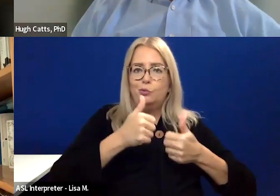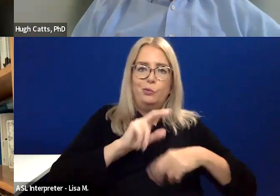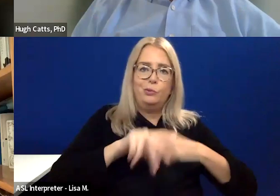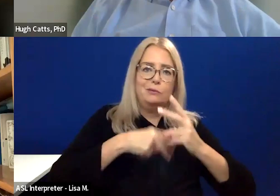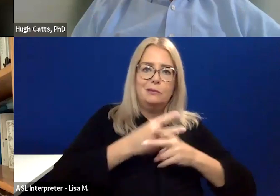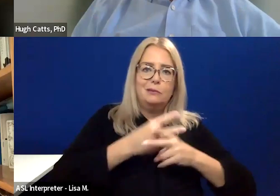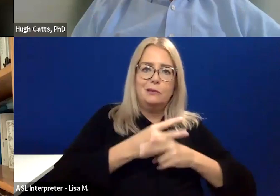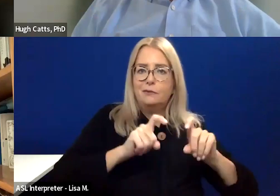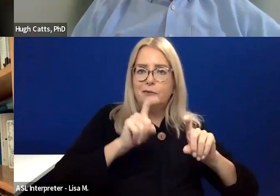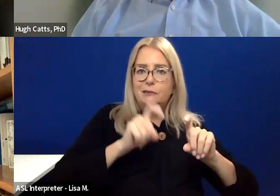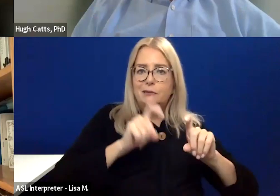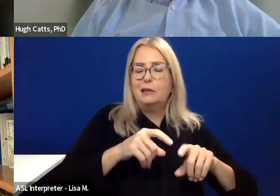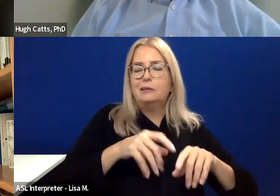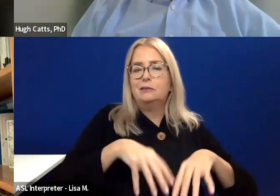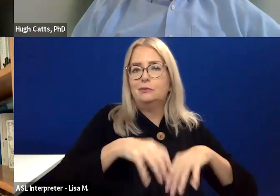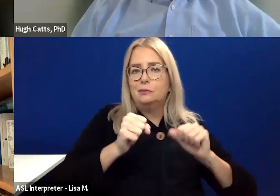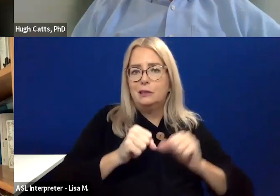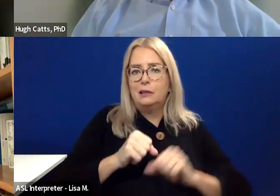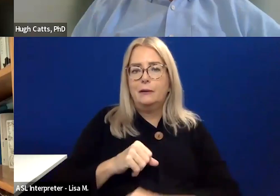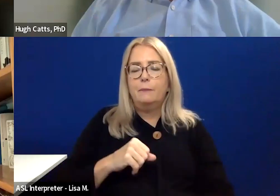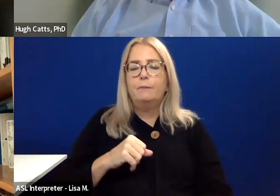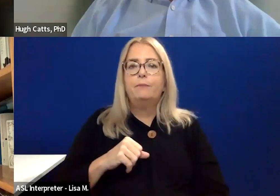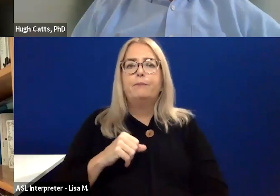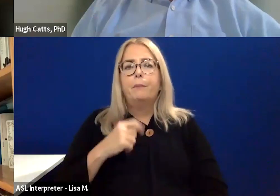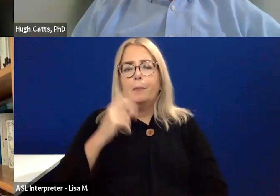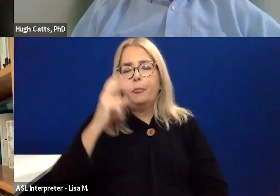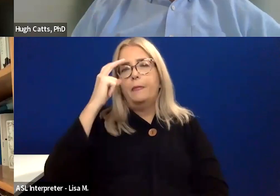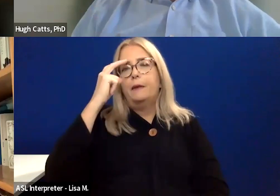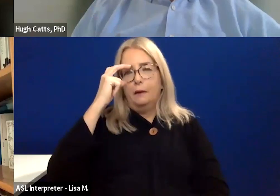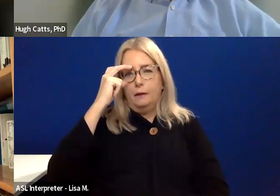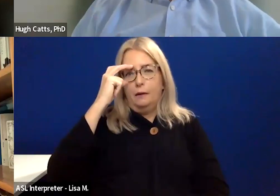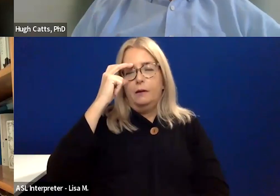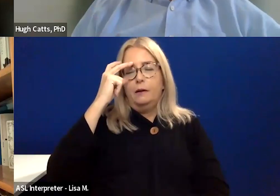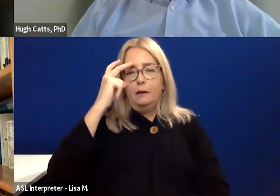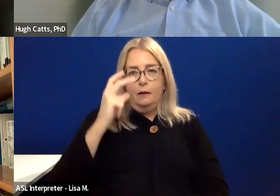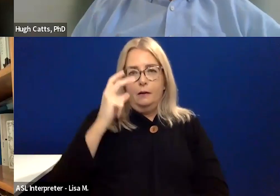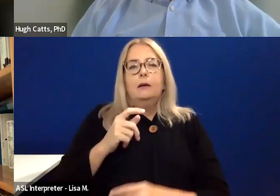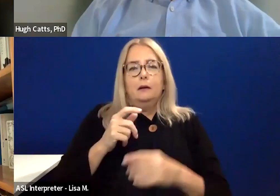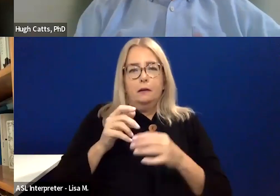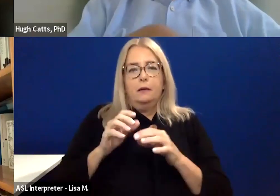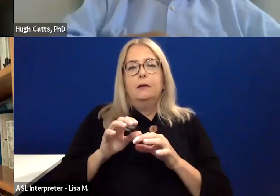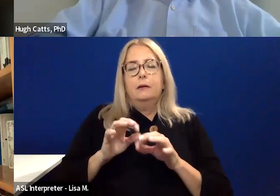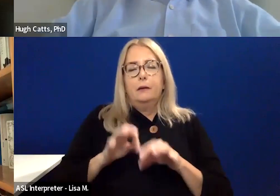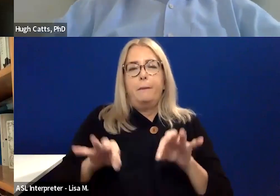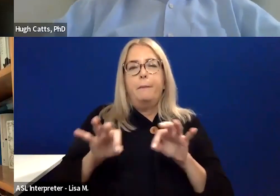problem I think it really speaks to me around the importance of curriculum embedded assessments